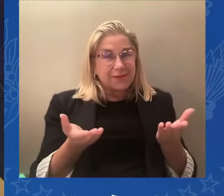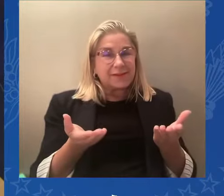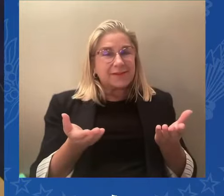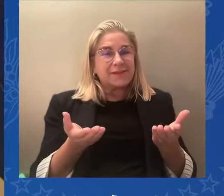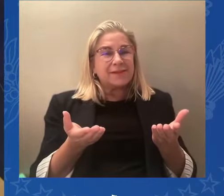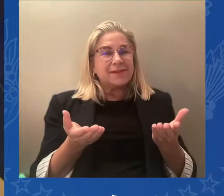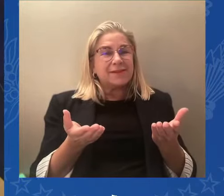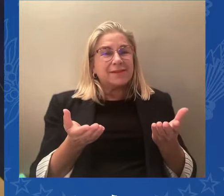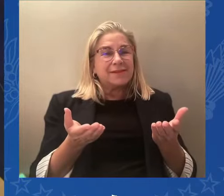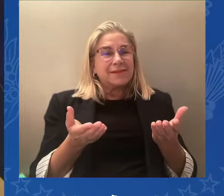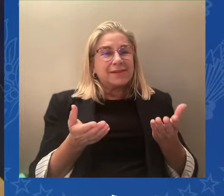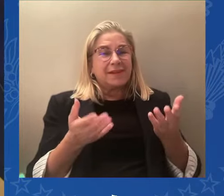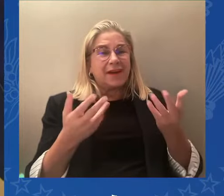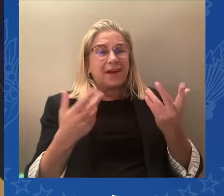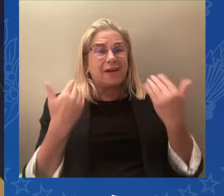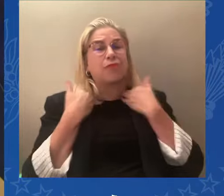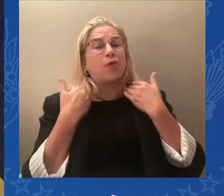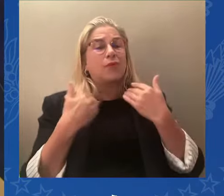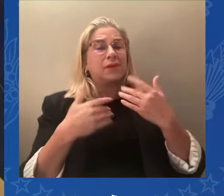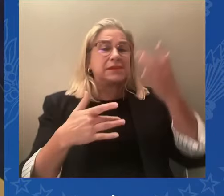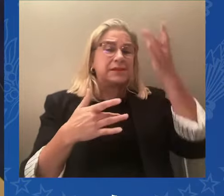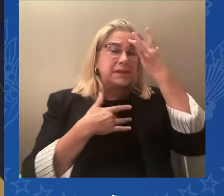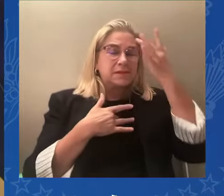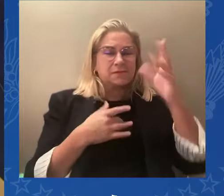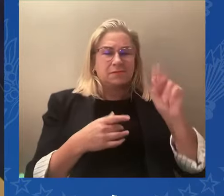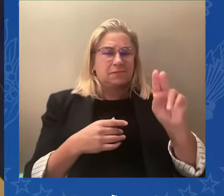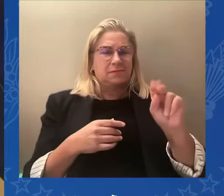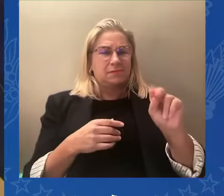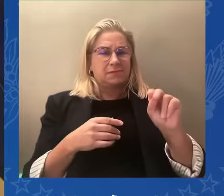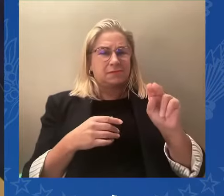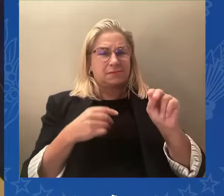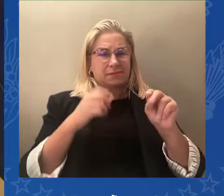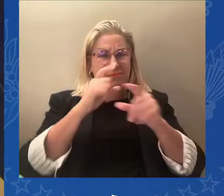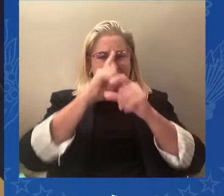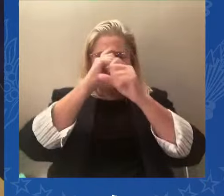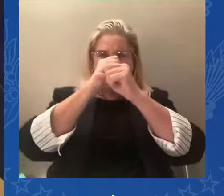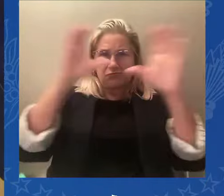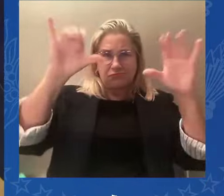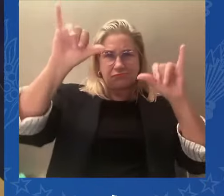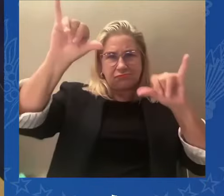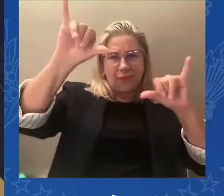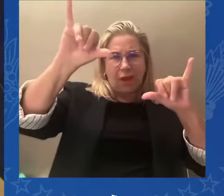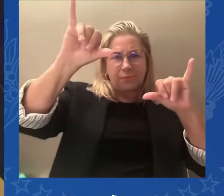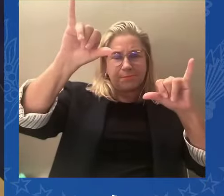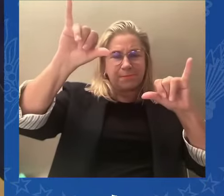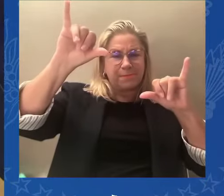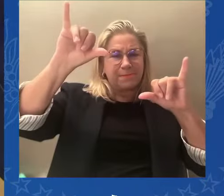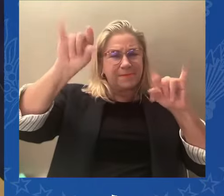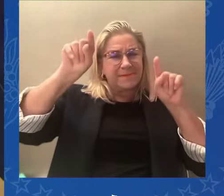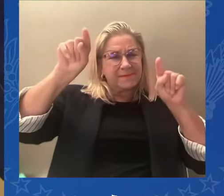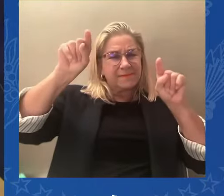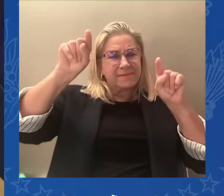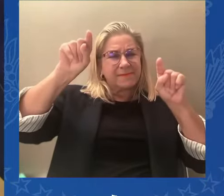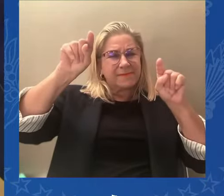the importance of strengthening the Affordable Care Act. Remember they tried to name it “Obamacare” thinking people wouldn’t like it? People love it.